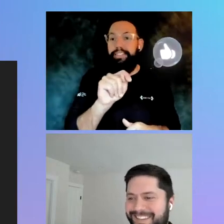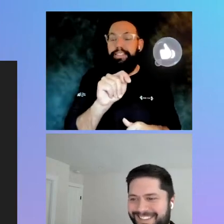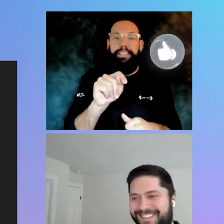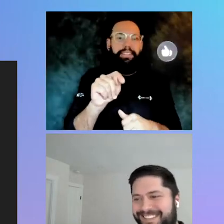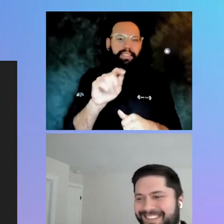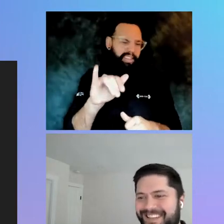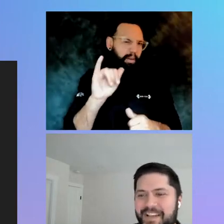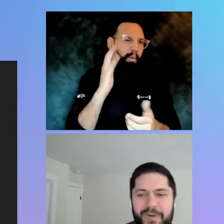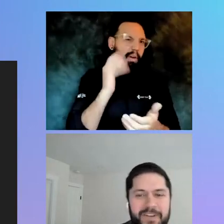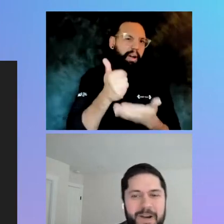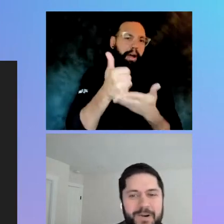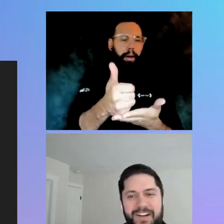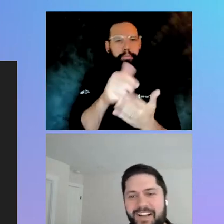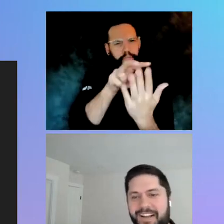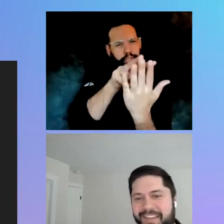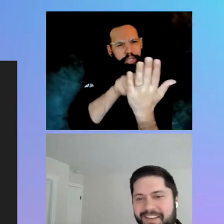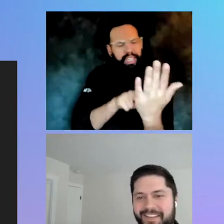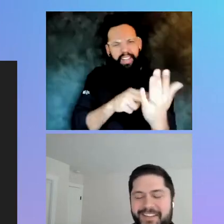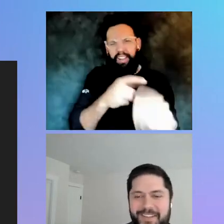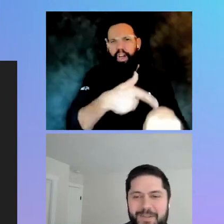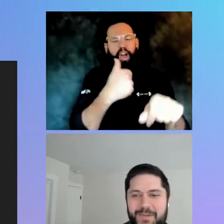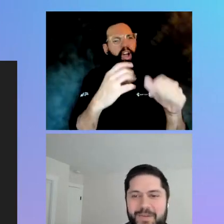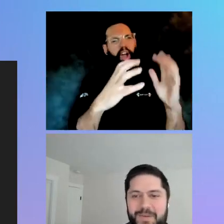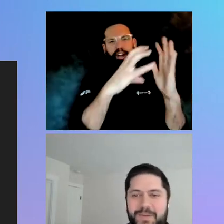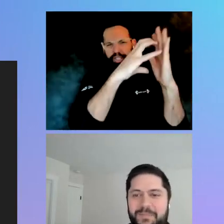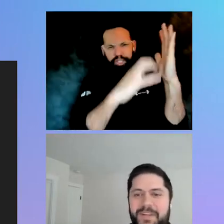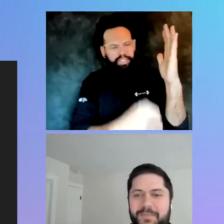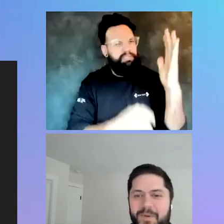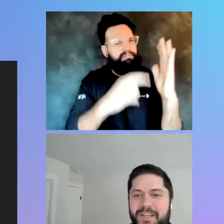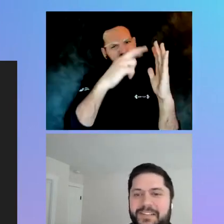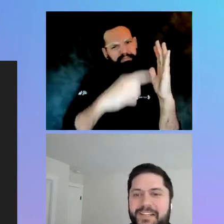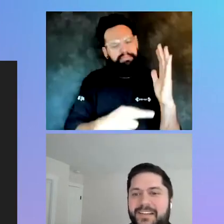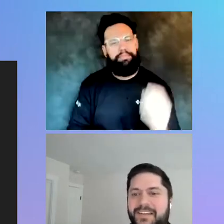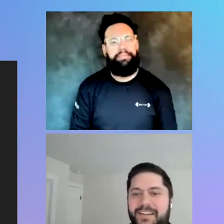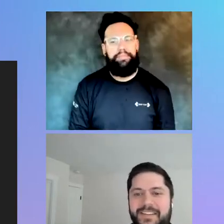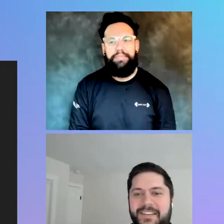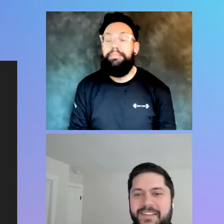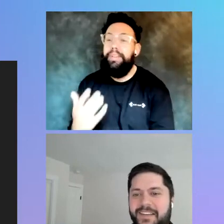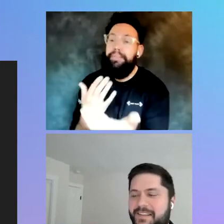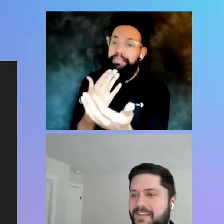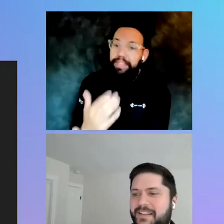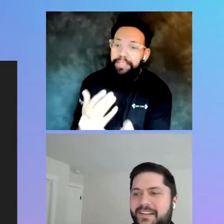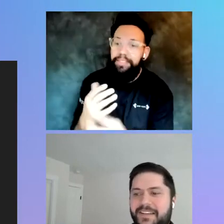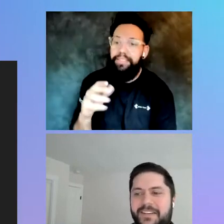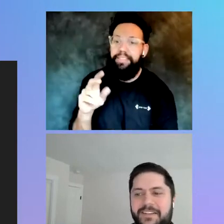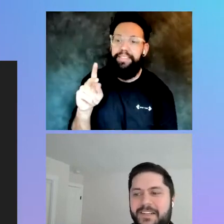online. But no, I think I think that you summed it up great.